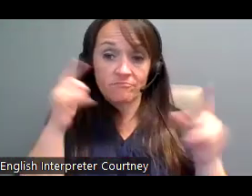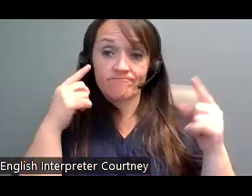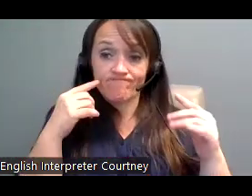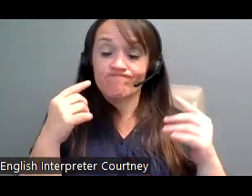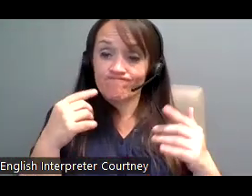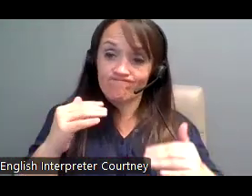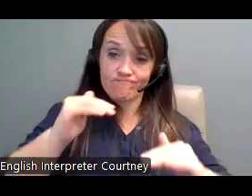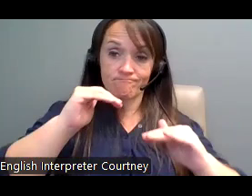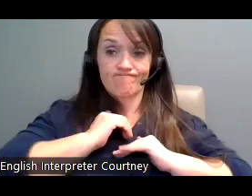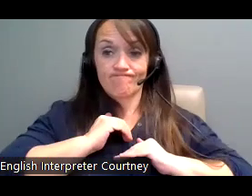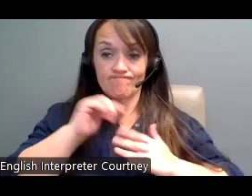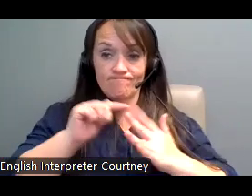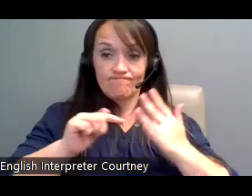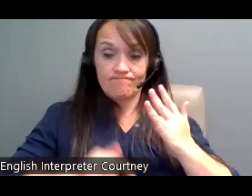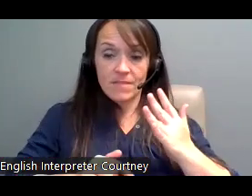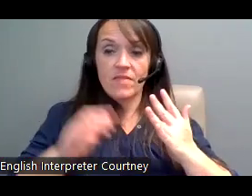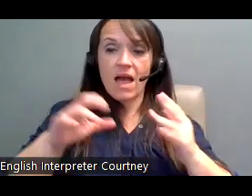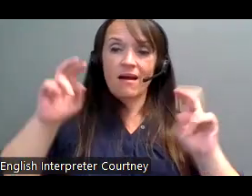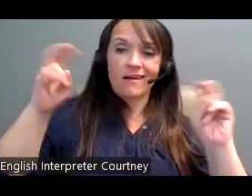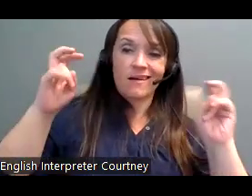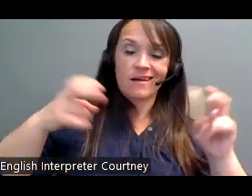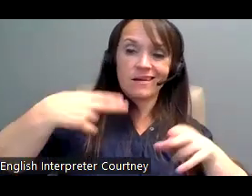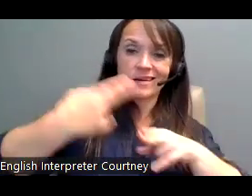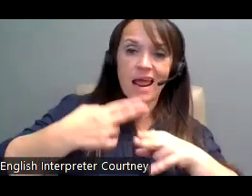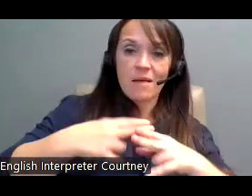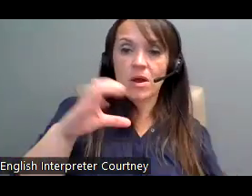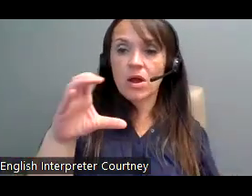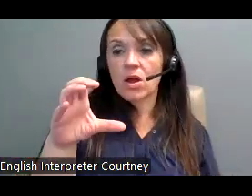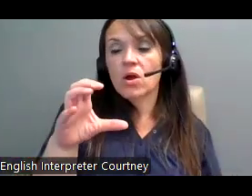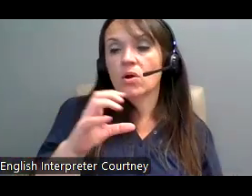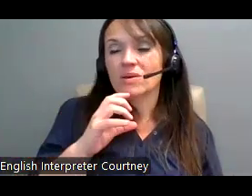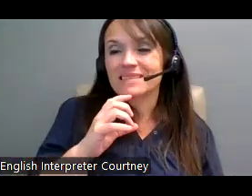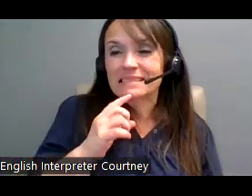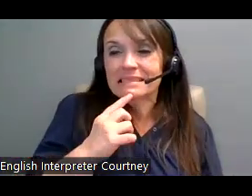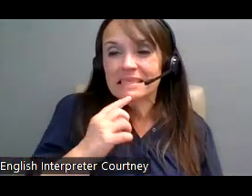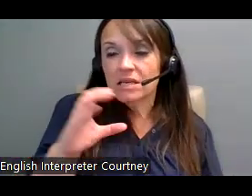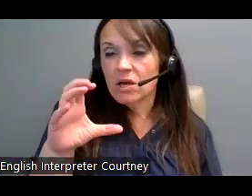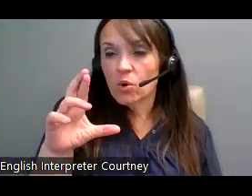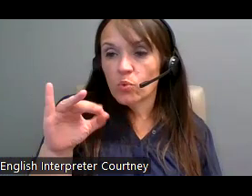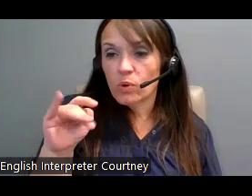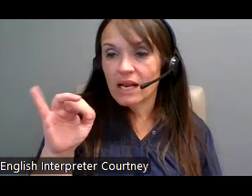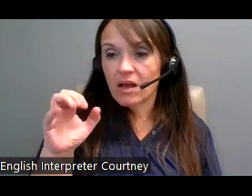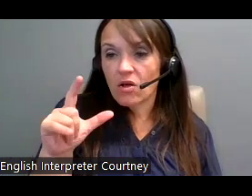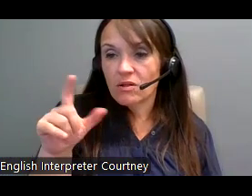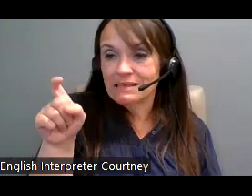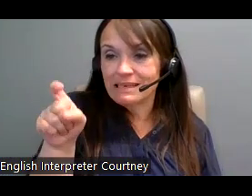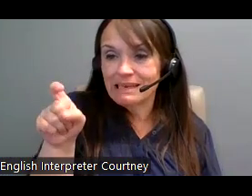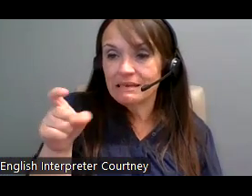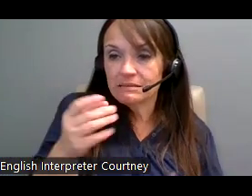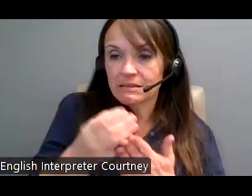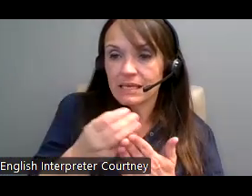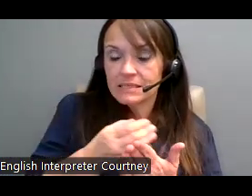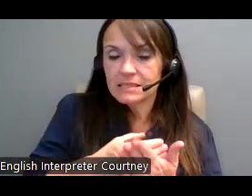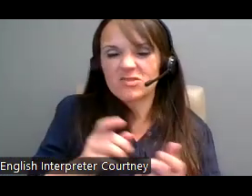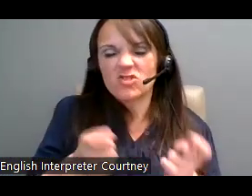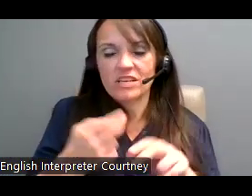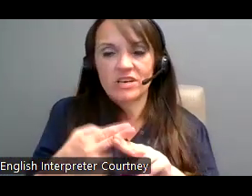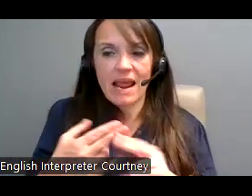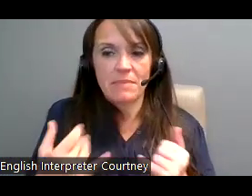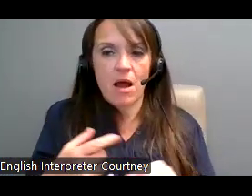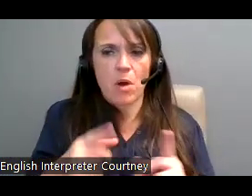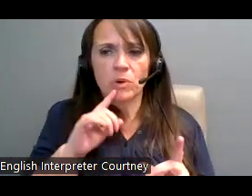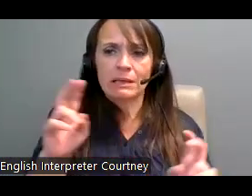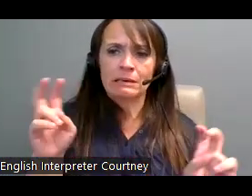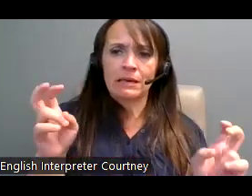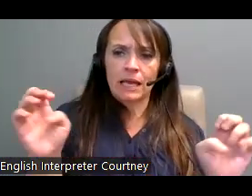DDSN used to call that the critical needs list. They don't usually refer it to that anymore. that It has to be an emergency type of situation.